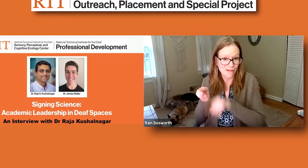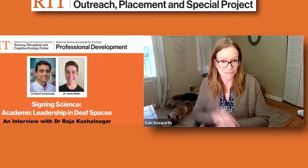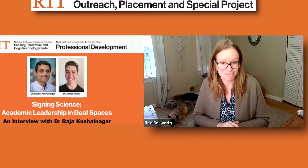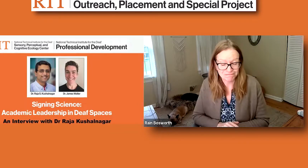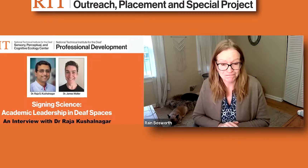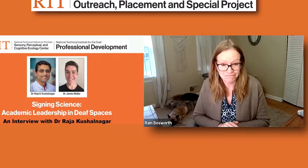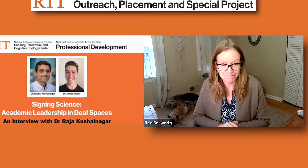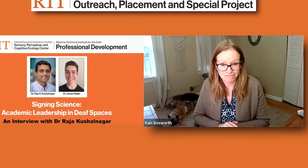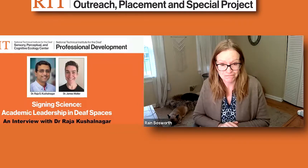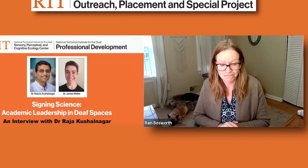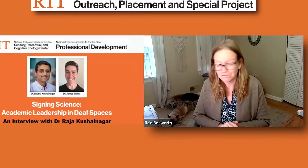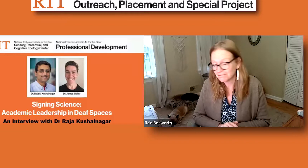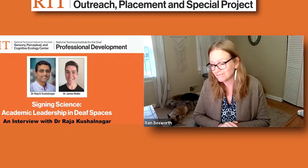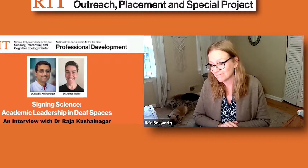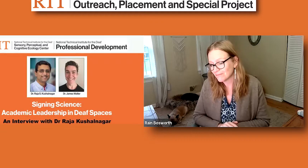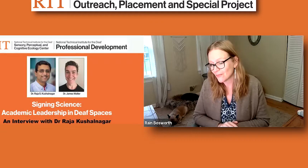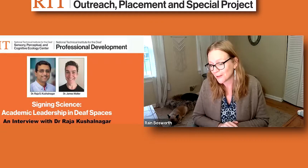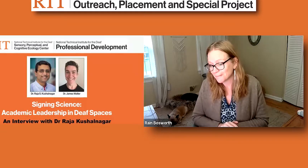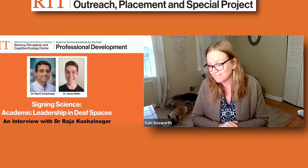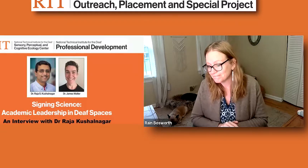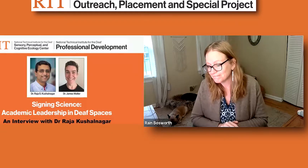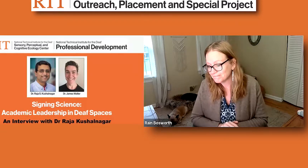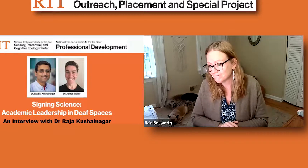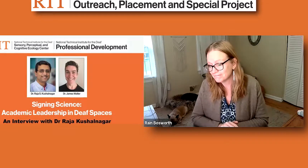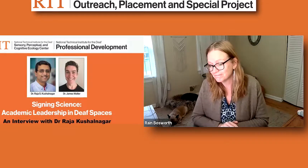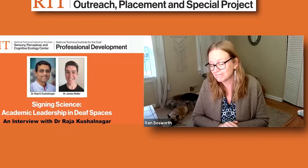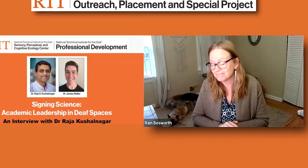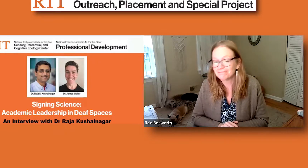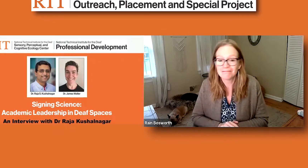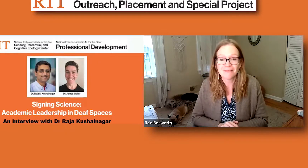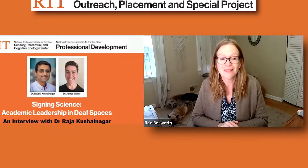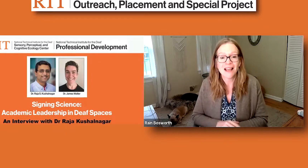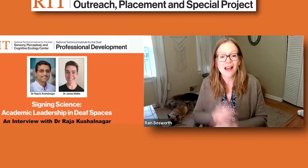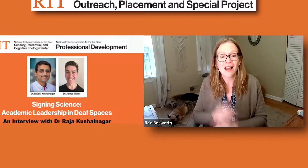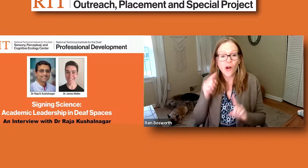He's also published the Right to Language Access as well.